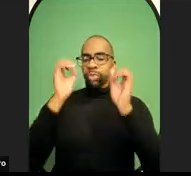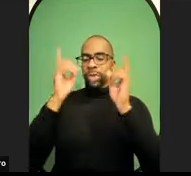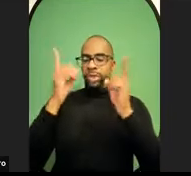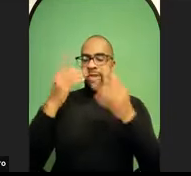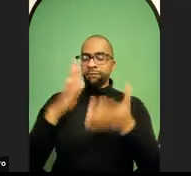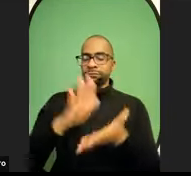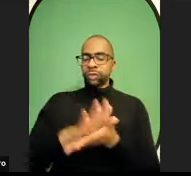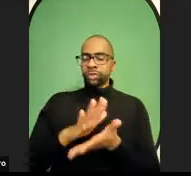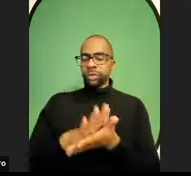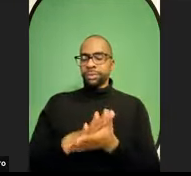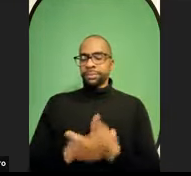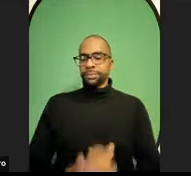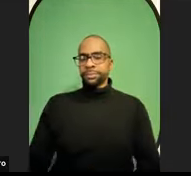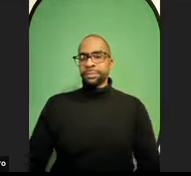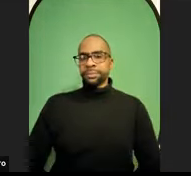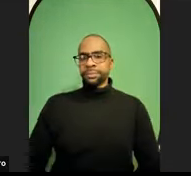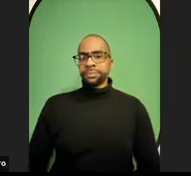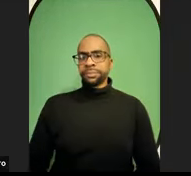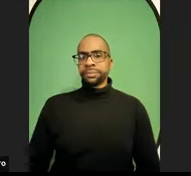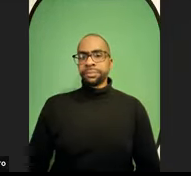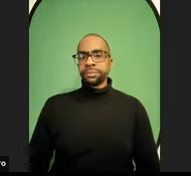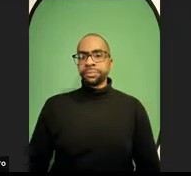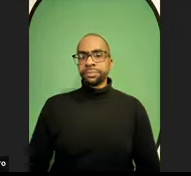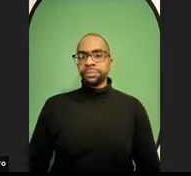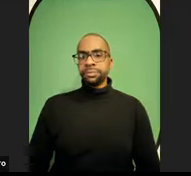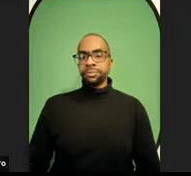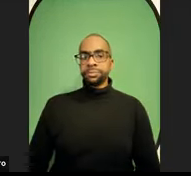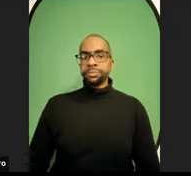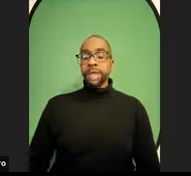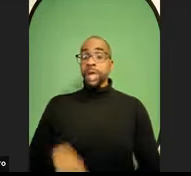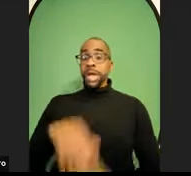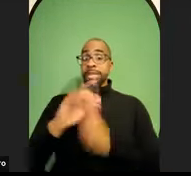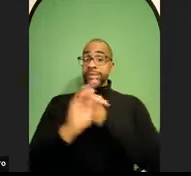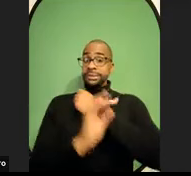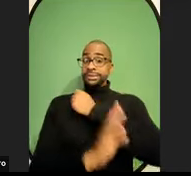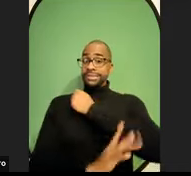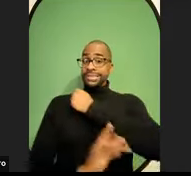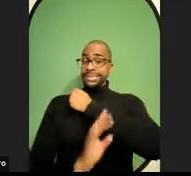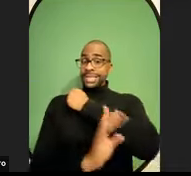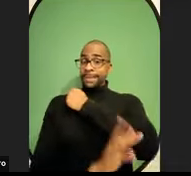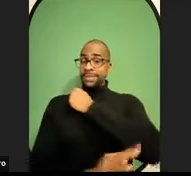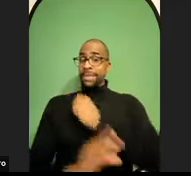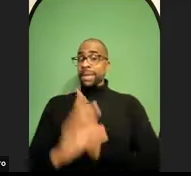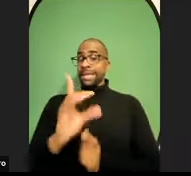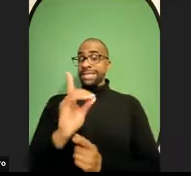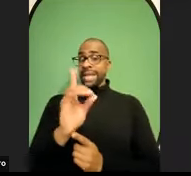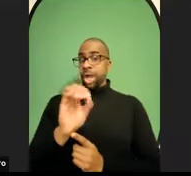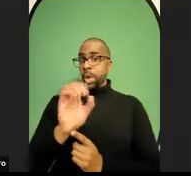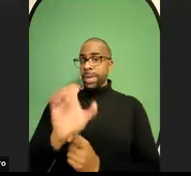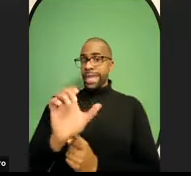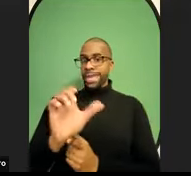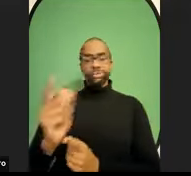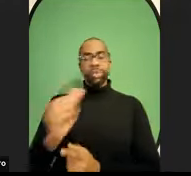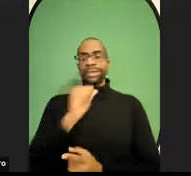Child education. So. So as of. As of September, the day As of September. The do II know